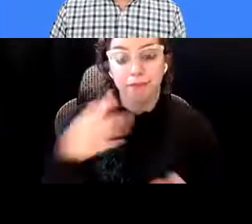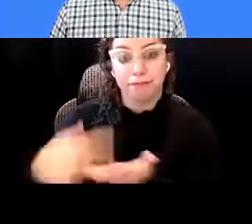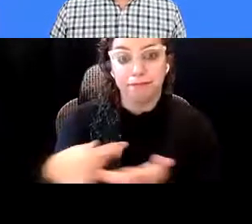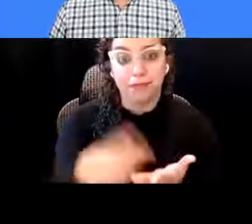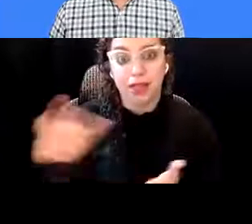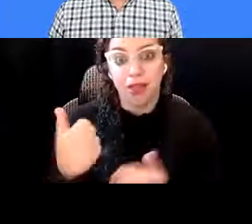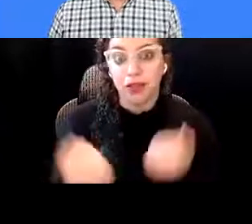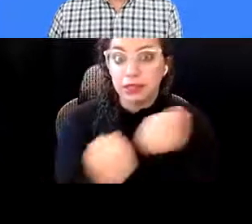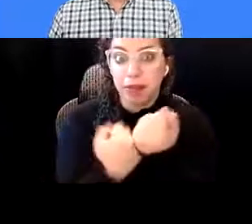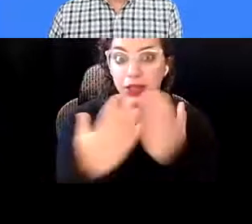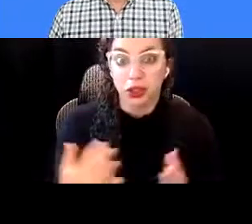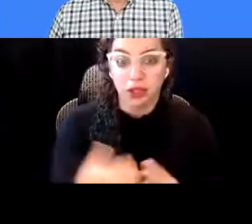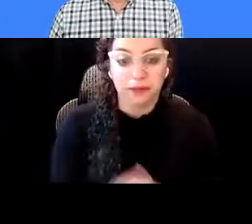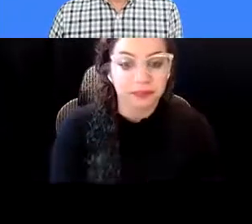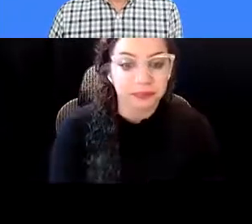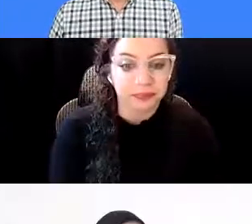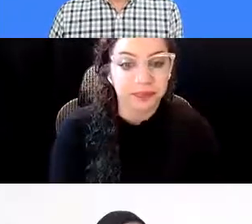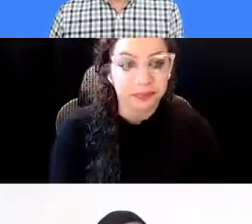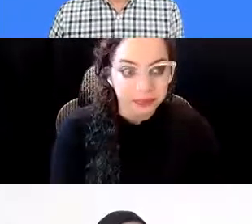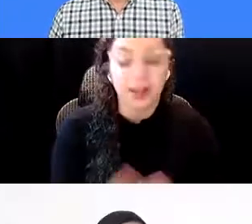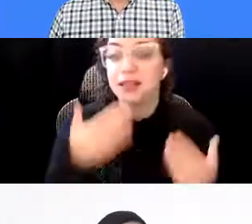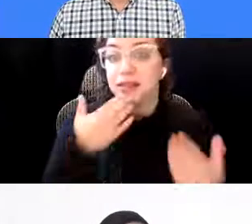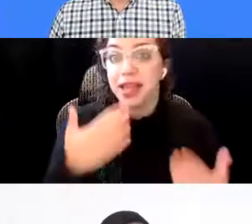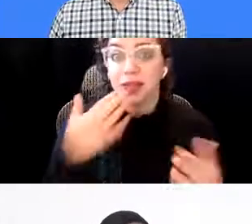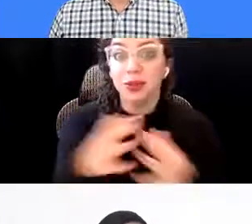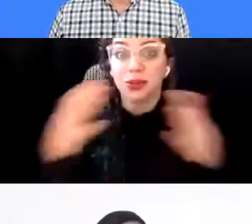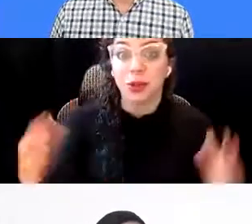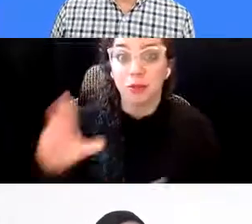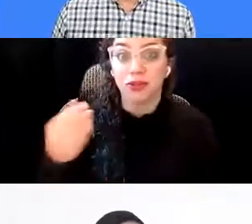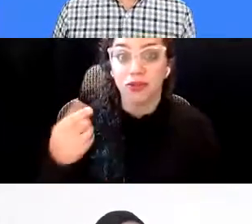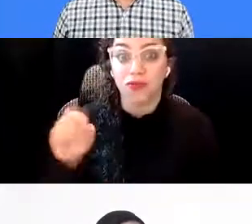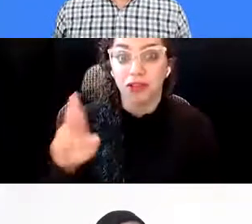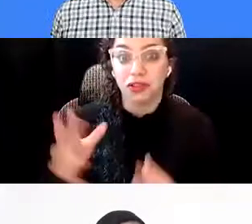Thank you so much, Roger. And thank you to everyone for joining us today.